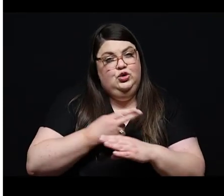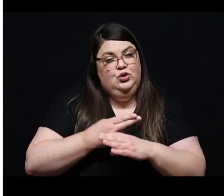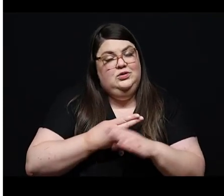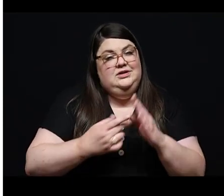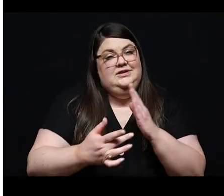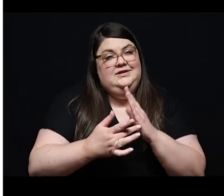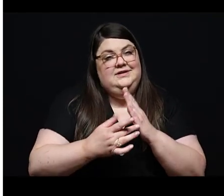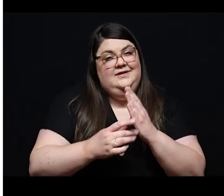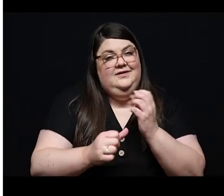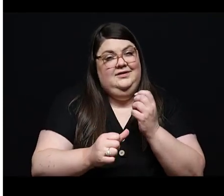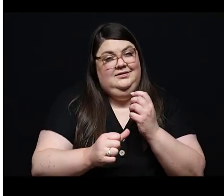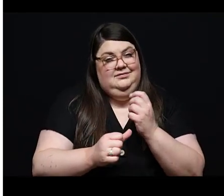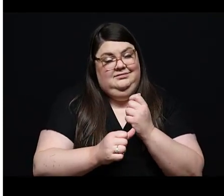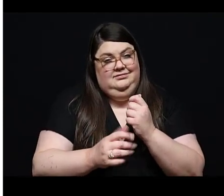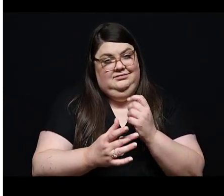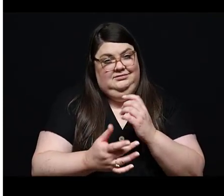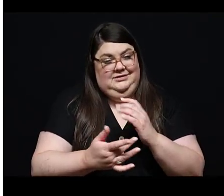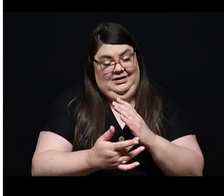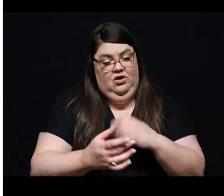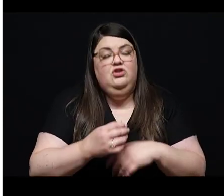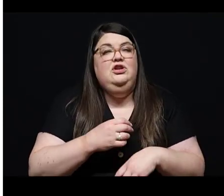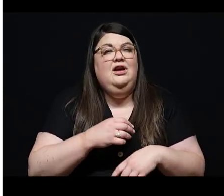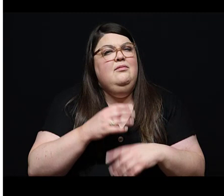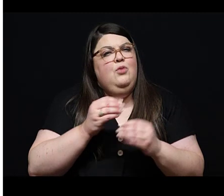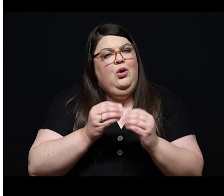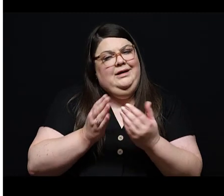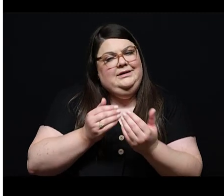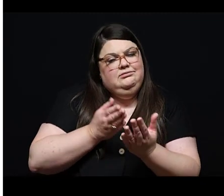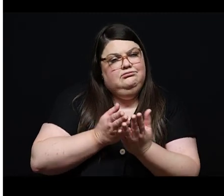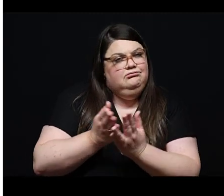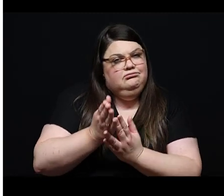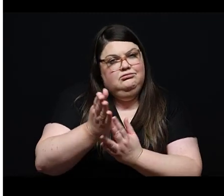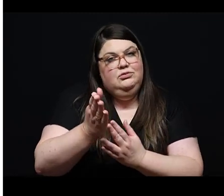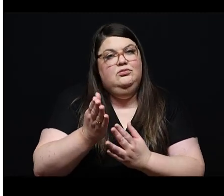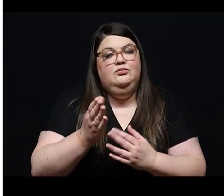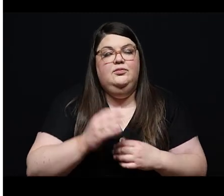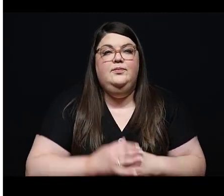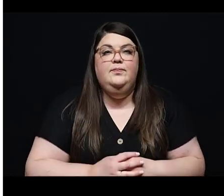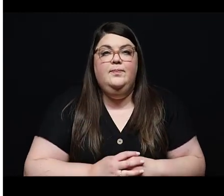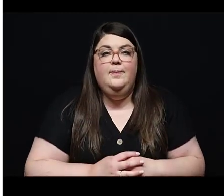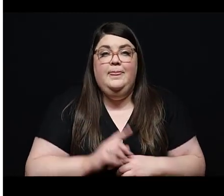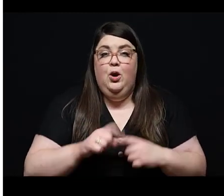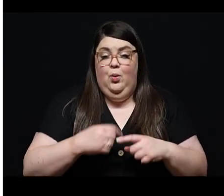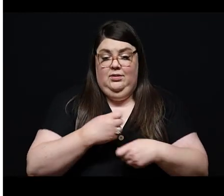more easily navigate through the content. When creating a document, it is important